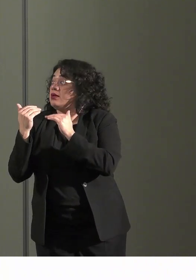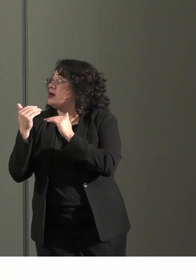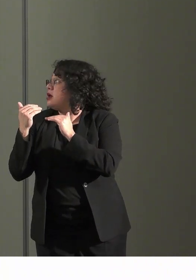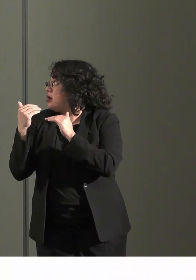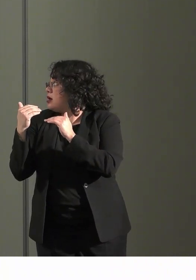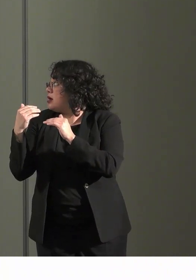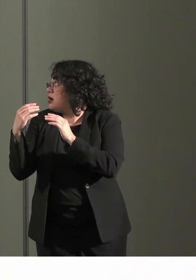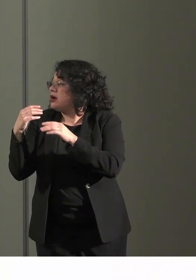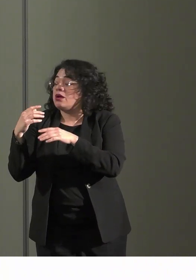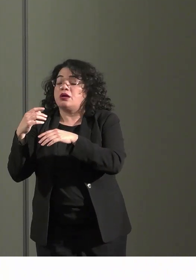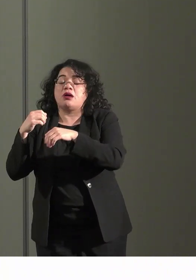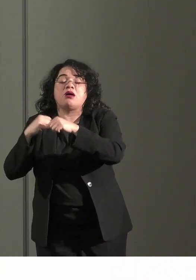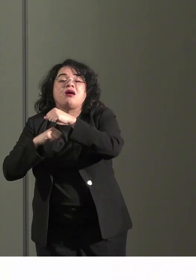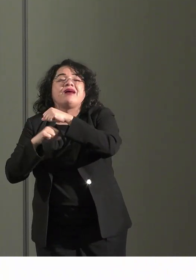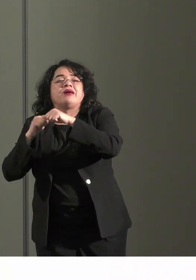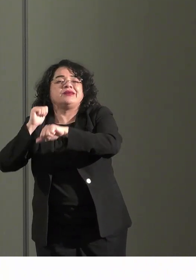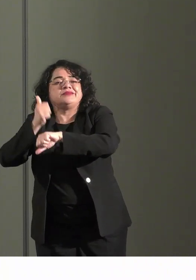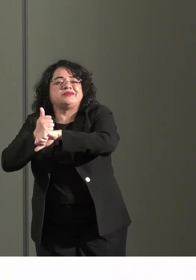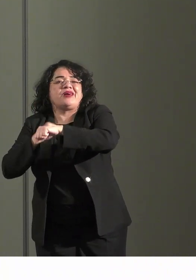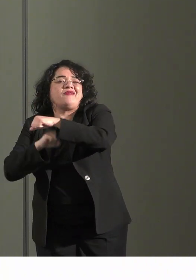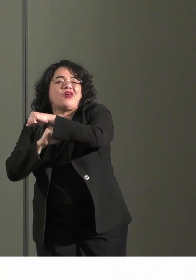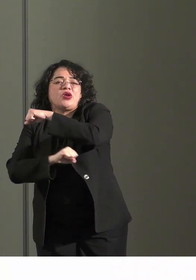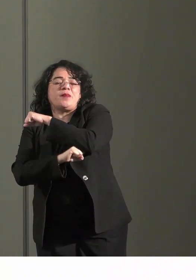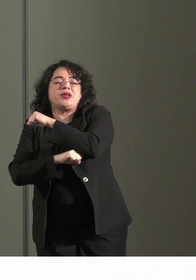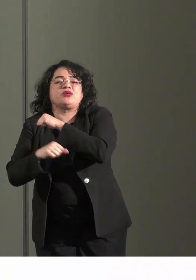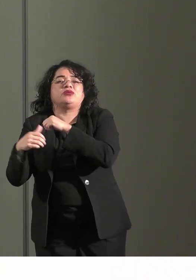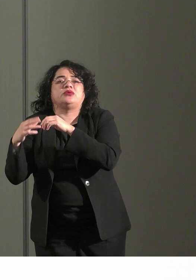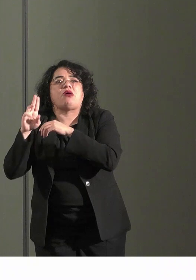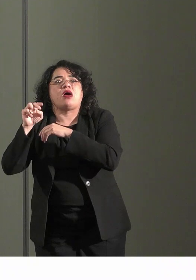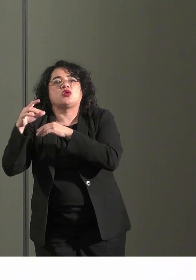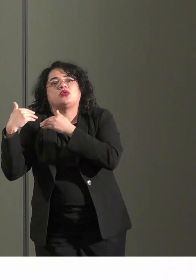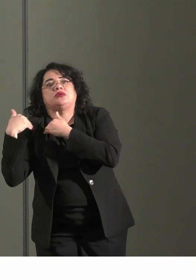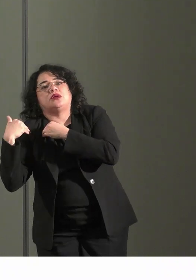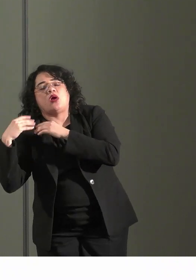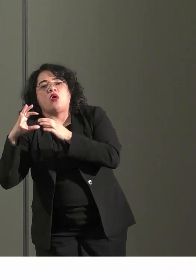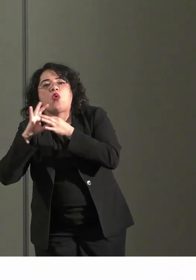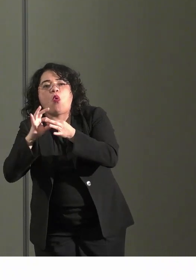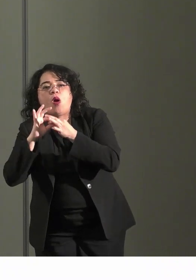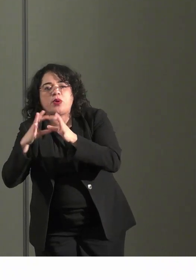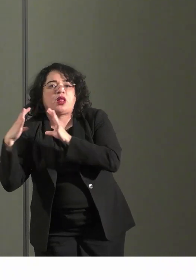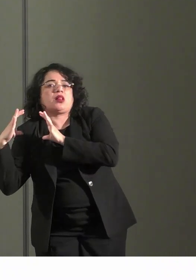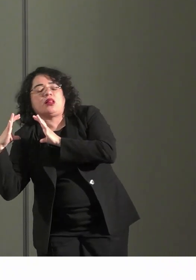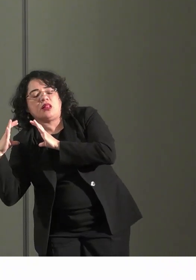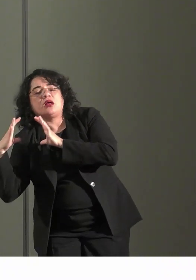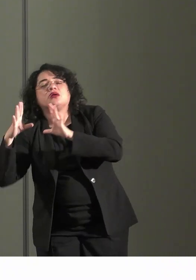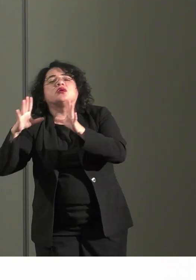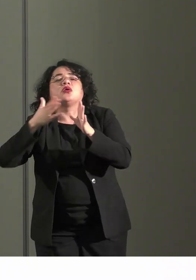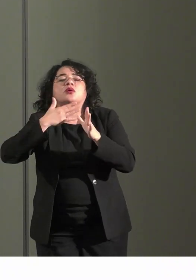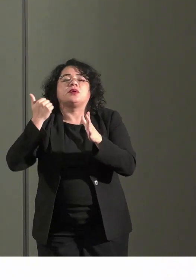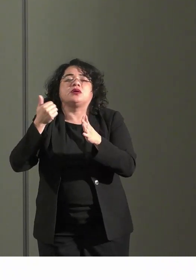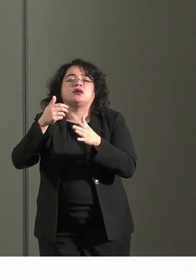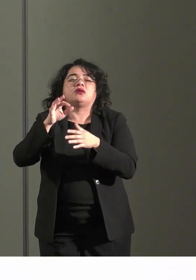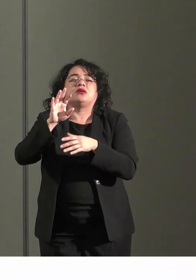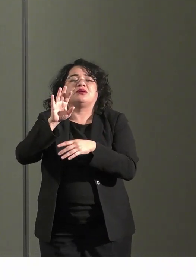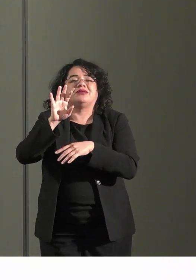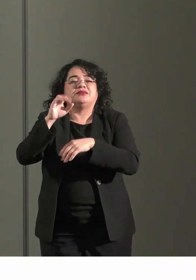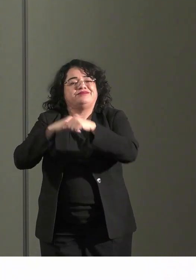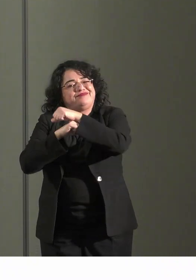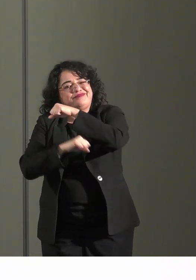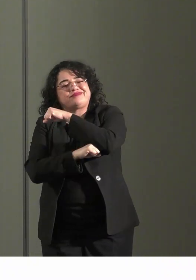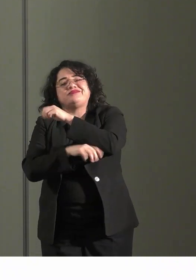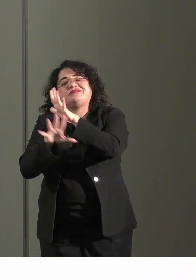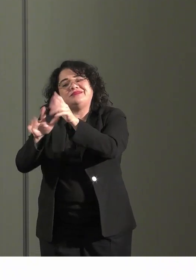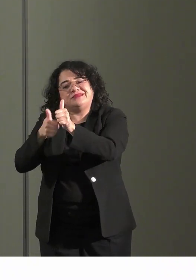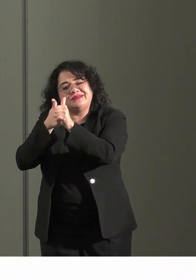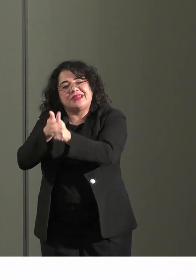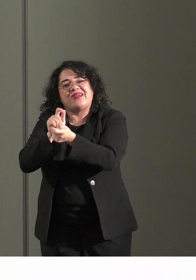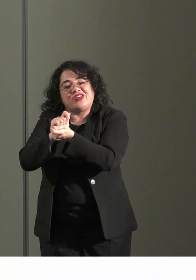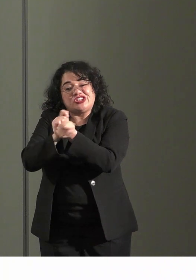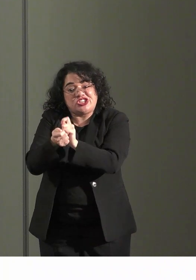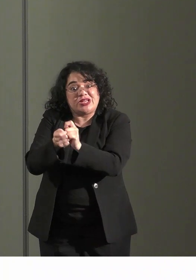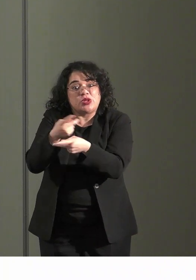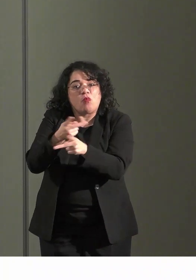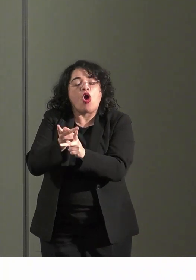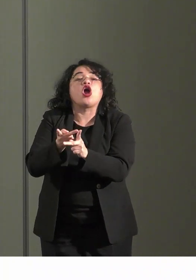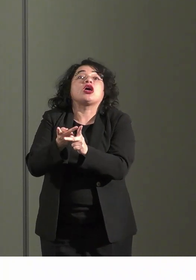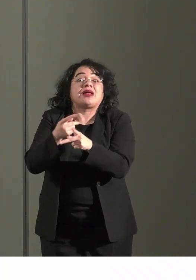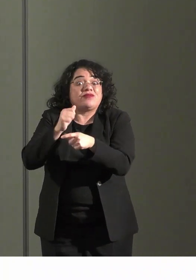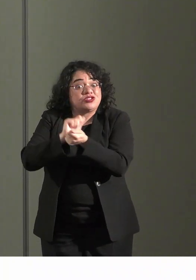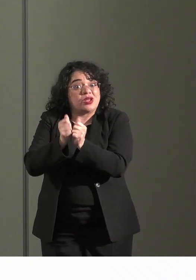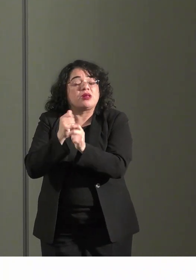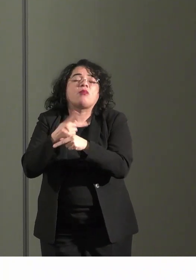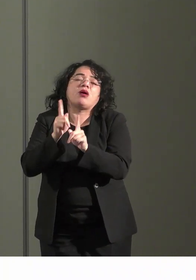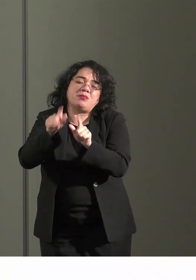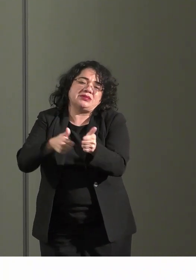economically and fundamental alteration you need to alter to comply there are others that